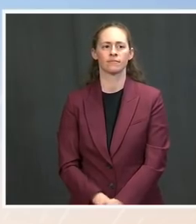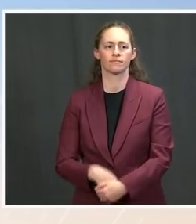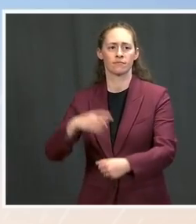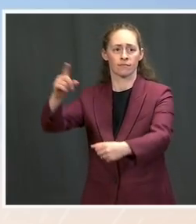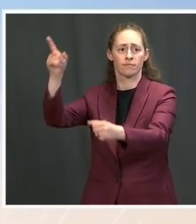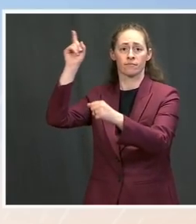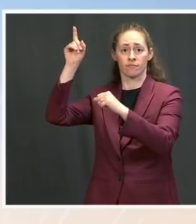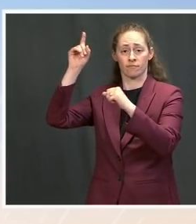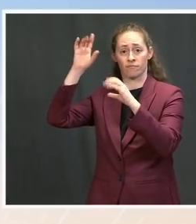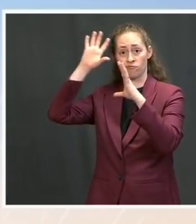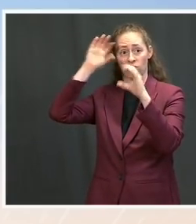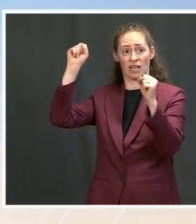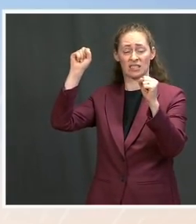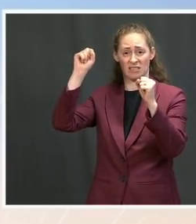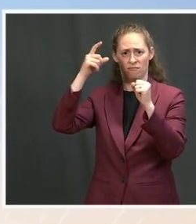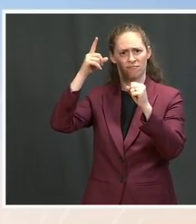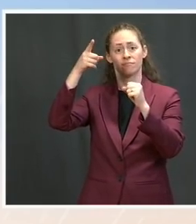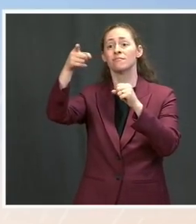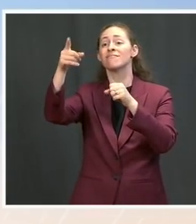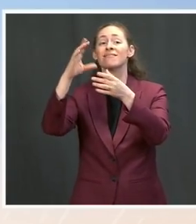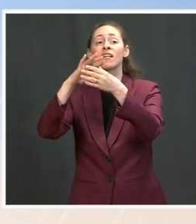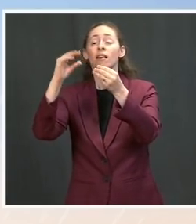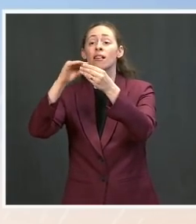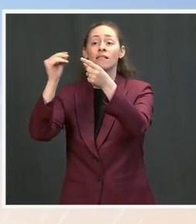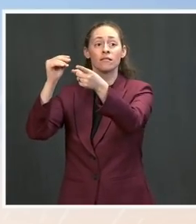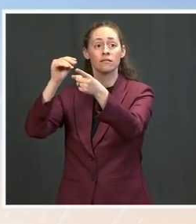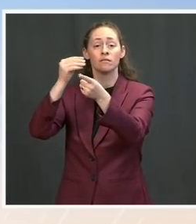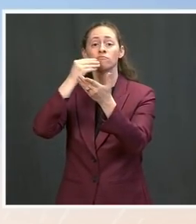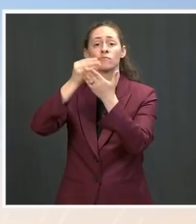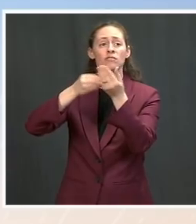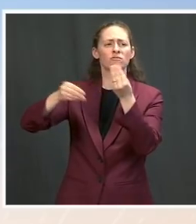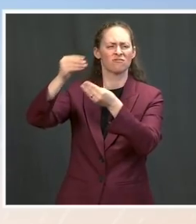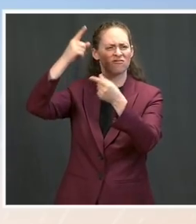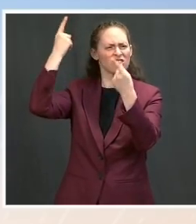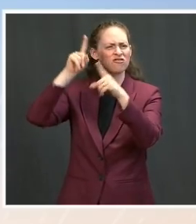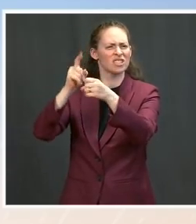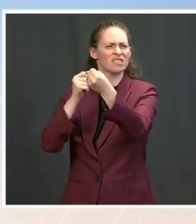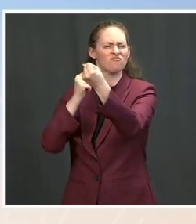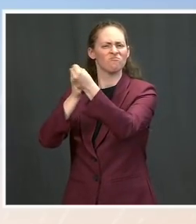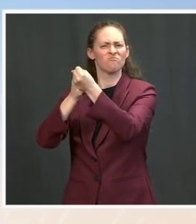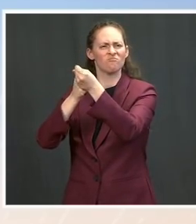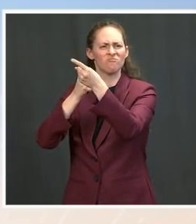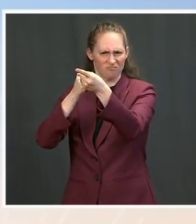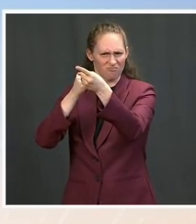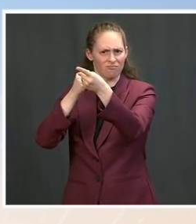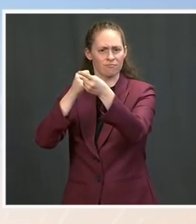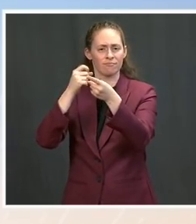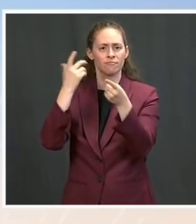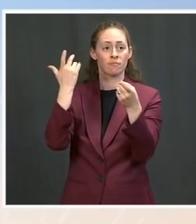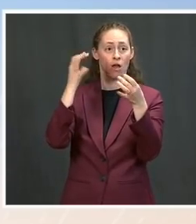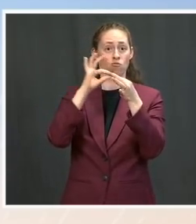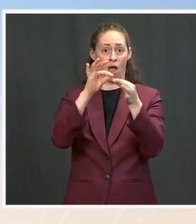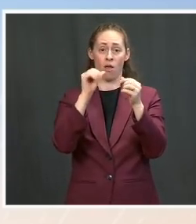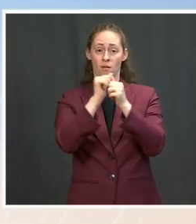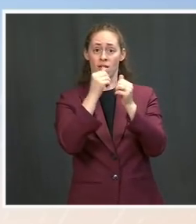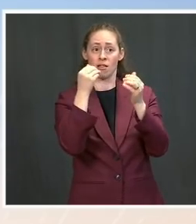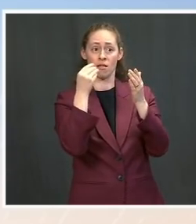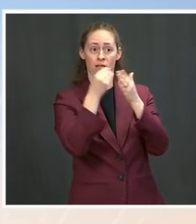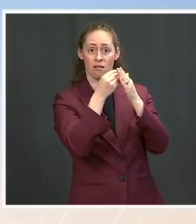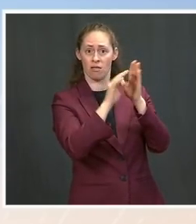I think you're asking this question is about inflation concerns, and something that we watch closely here, obviously, in the Treasury Department